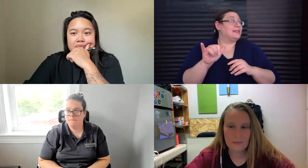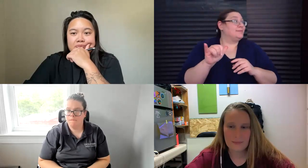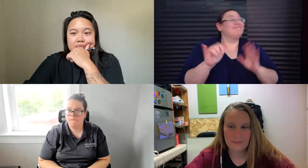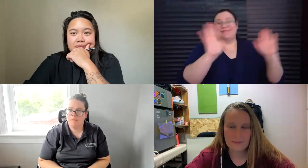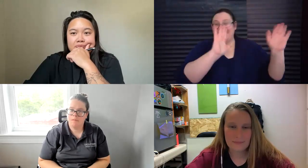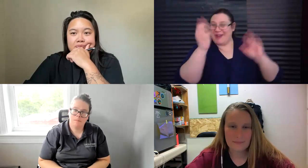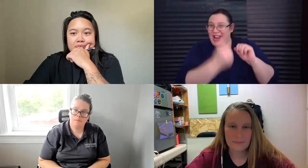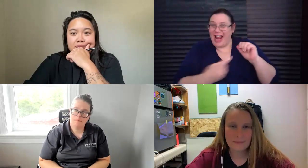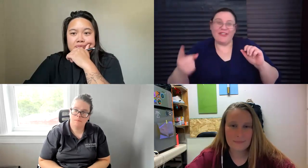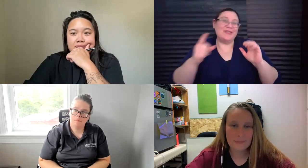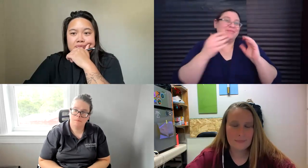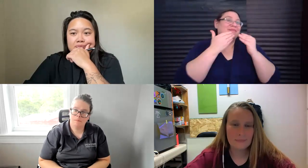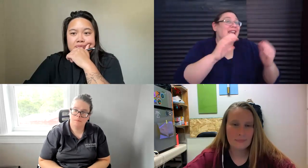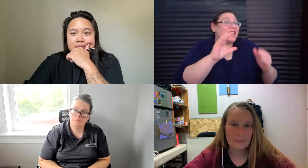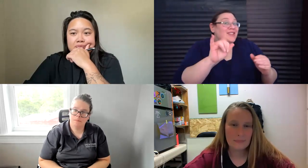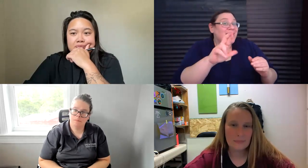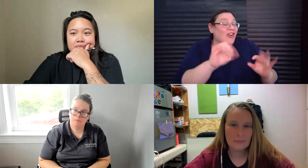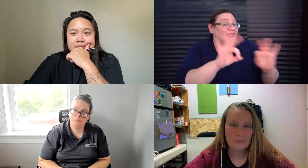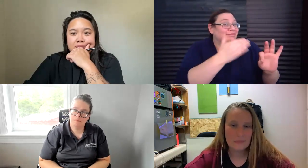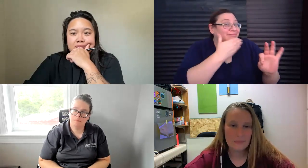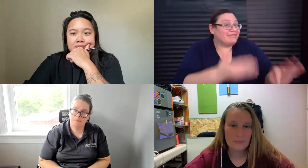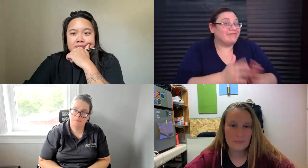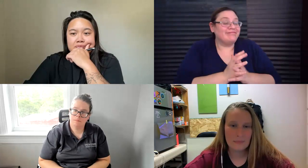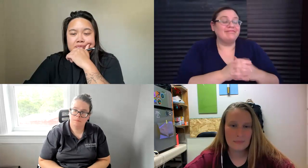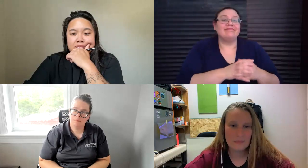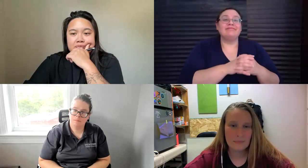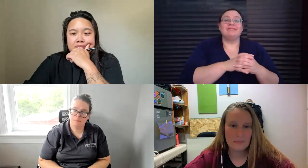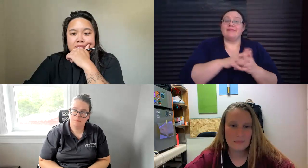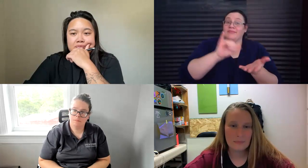Thank you, Ciara, and Jane, and Renee.